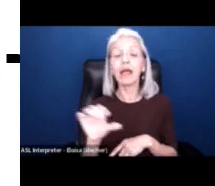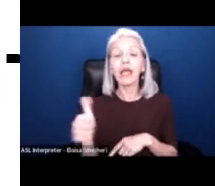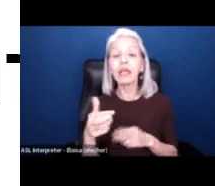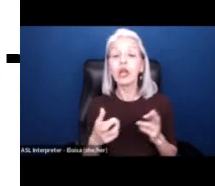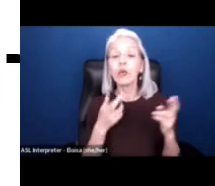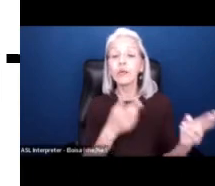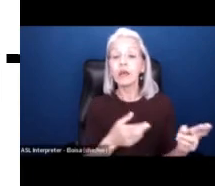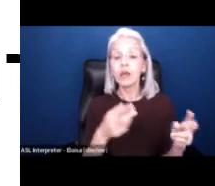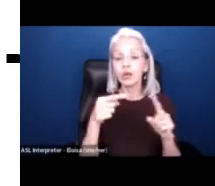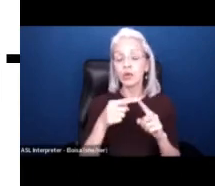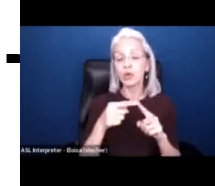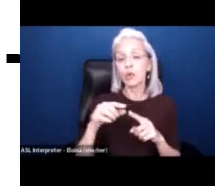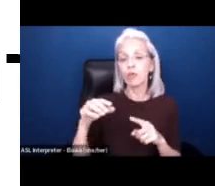to OCD and therapy?